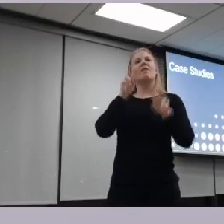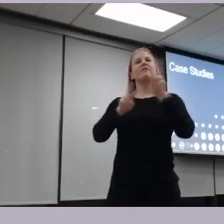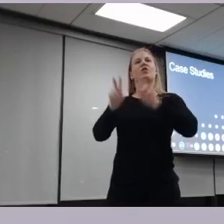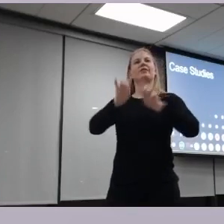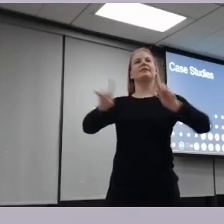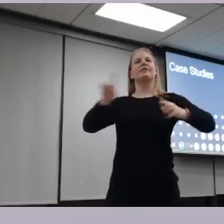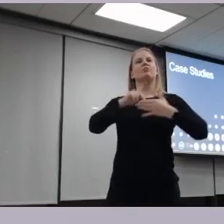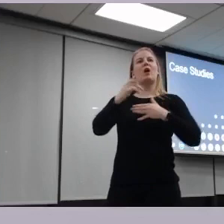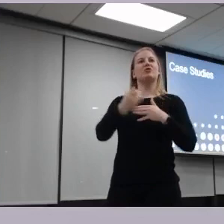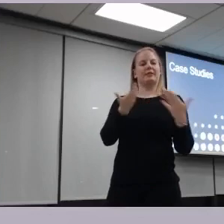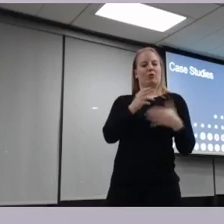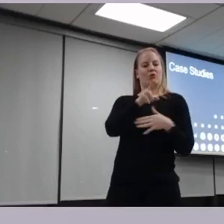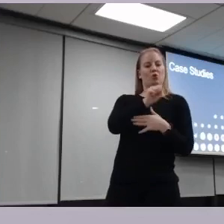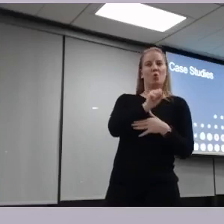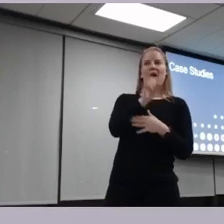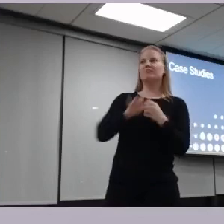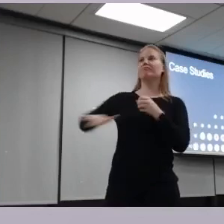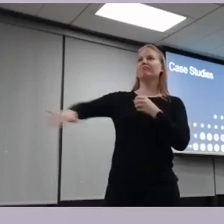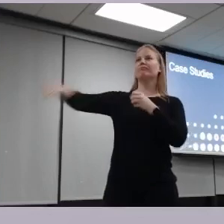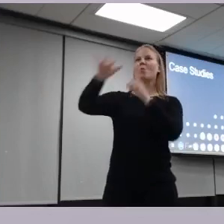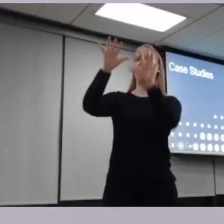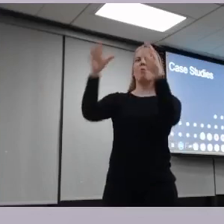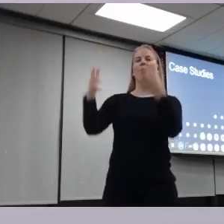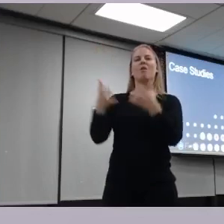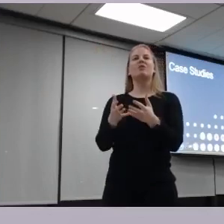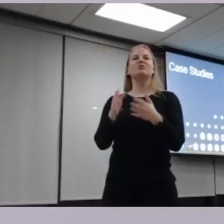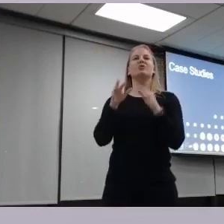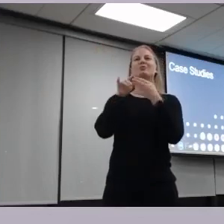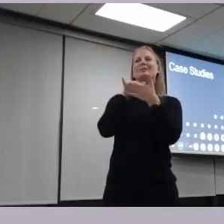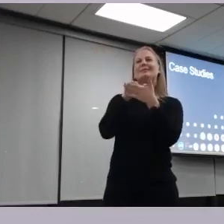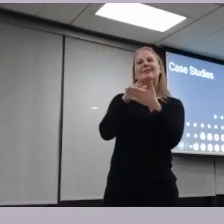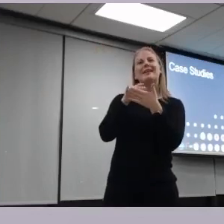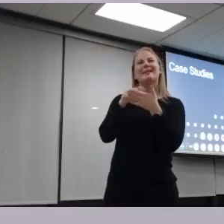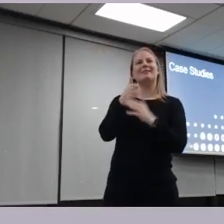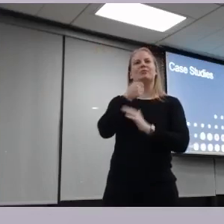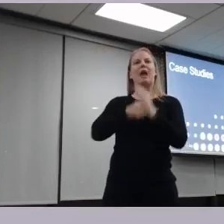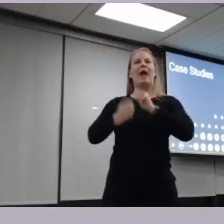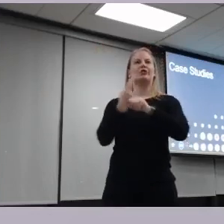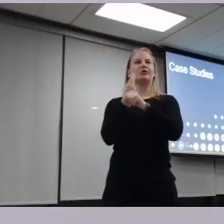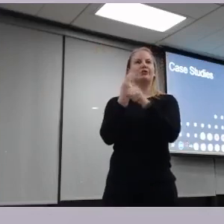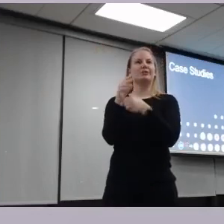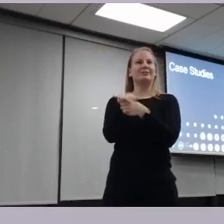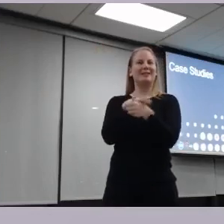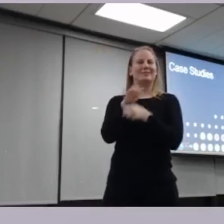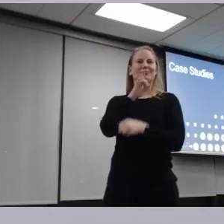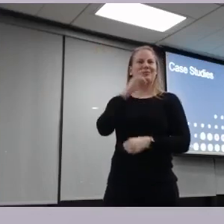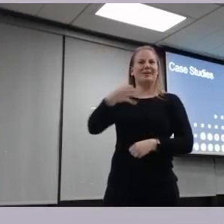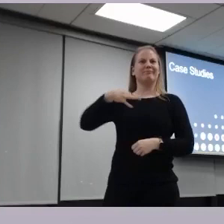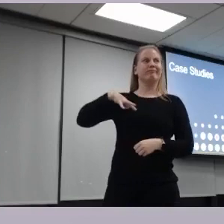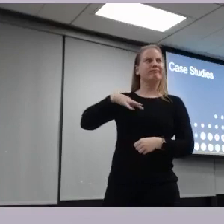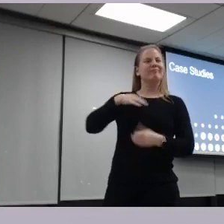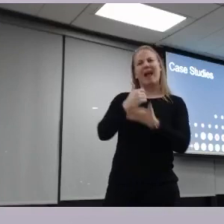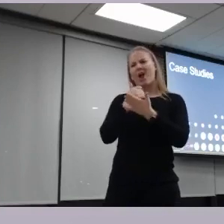study design solutions for spaces and this is super helpful was just to see what's possible was being done.